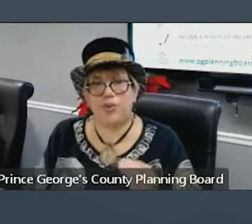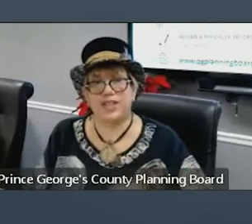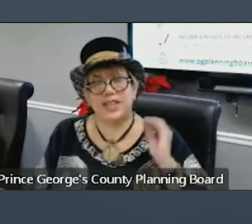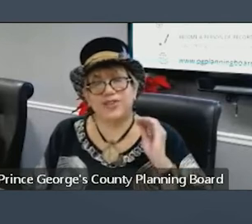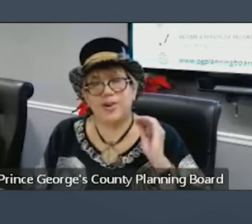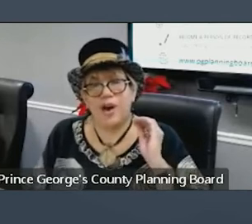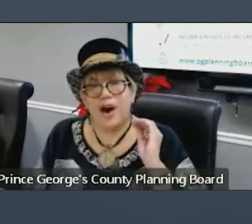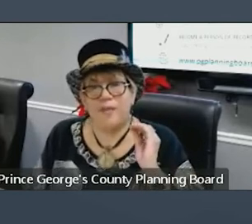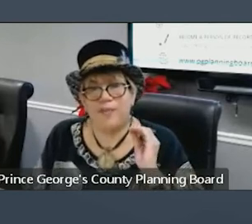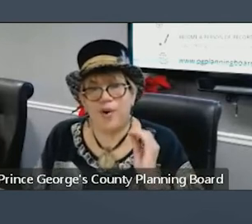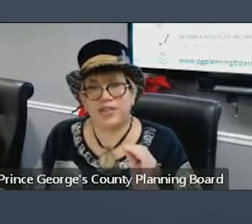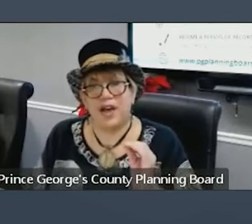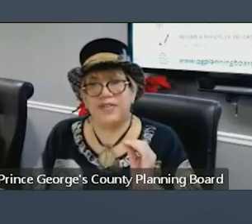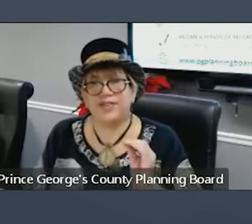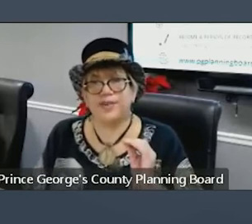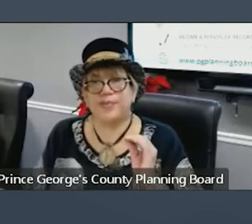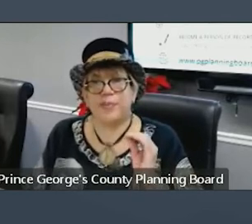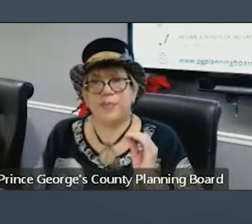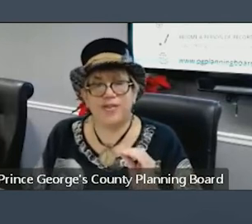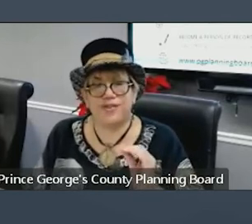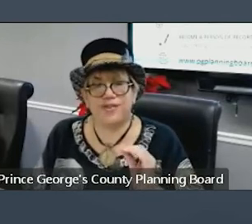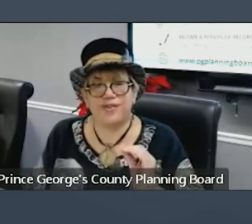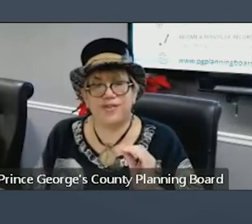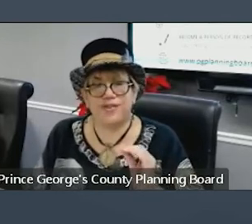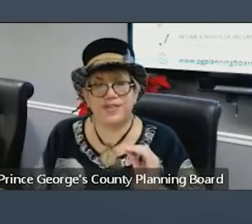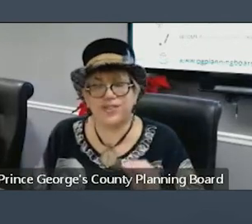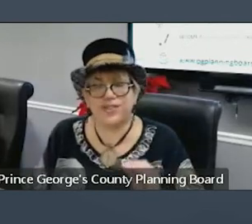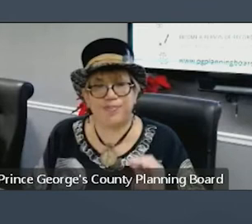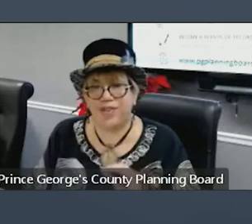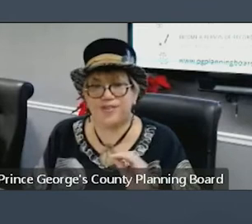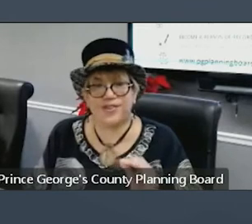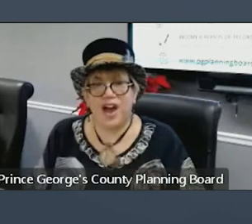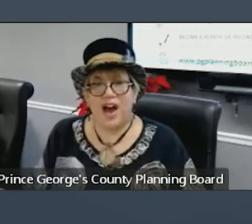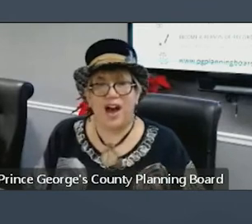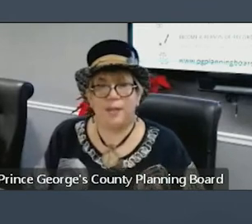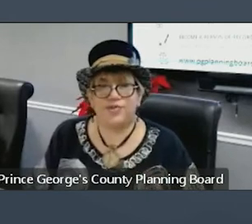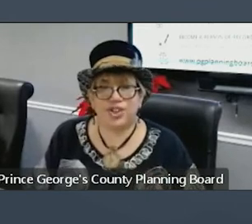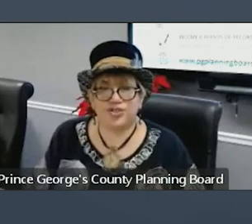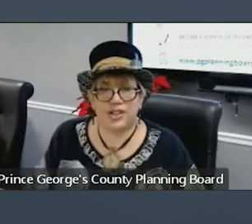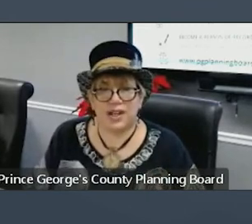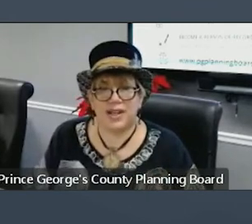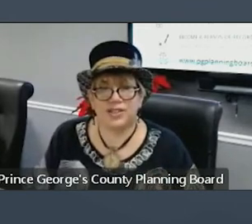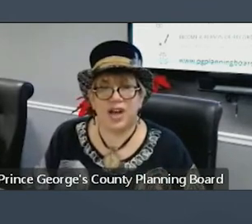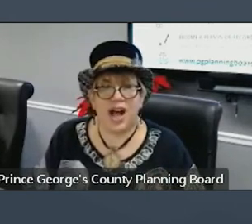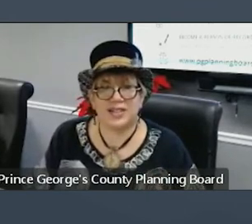These are folks. These are mothers, fathers, sisters, brothers, children. I mean aunts, uncles.